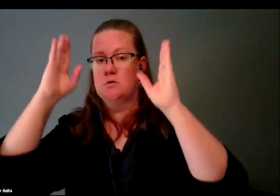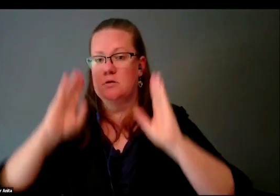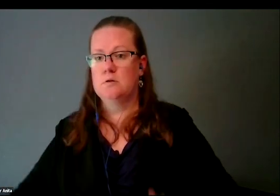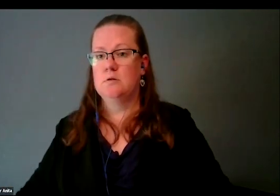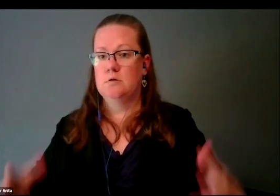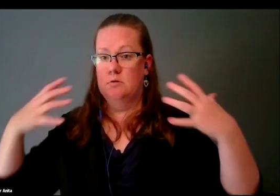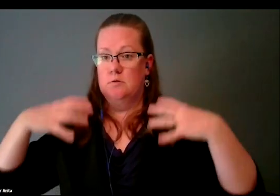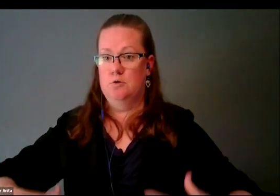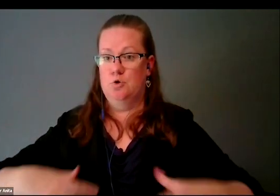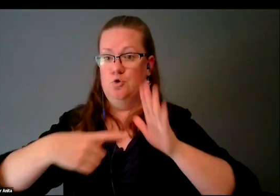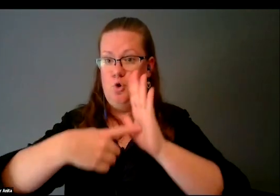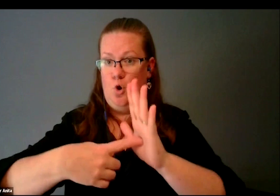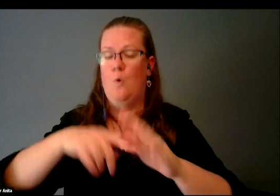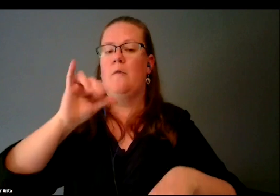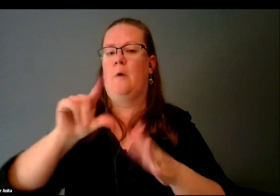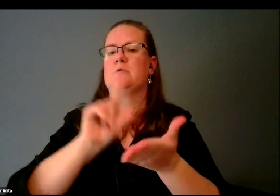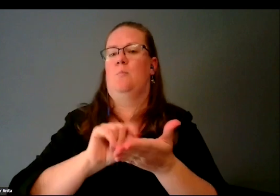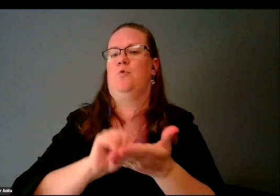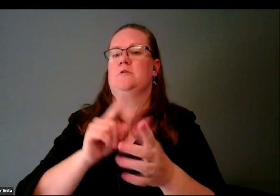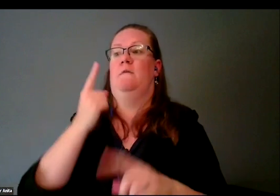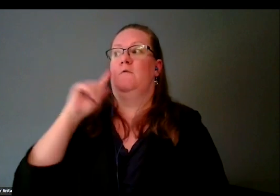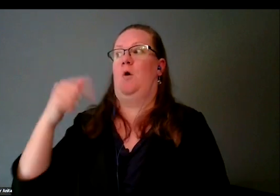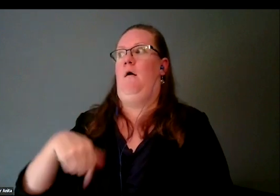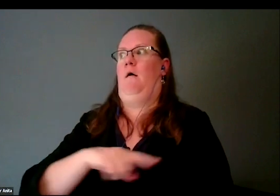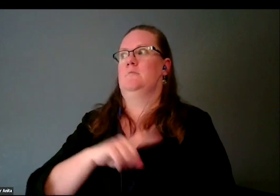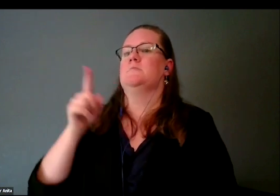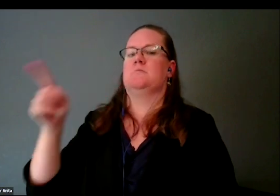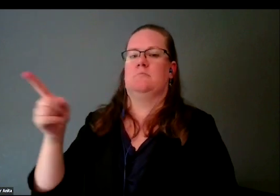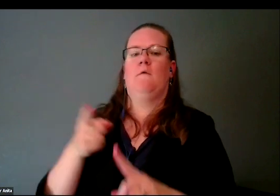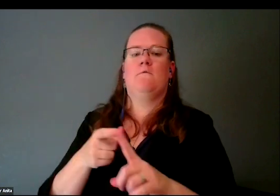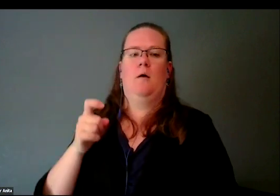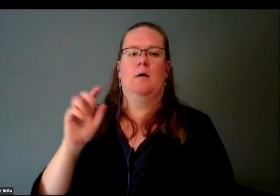This was 3D printed for us by See3D. Finally,